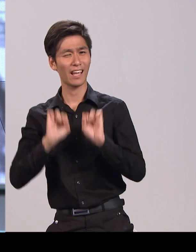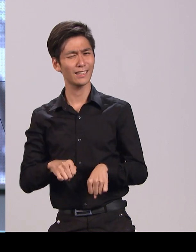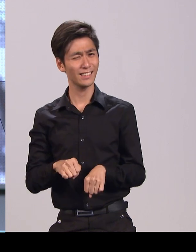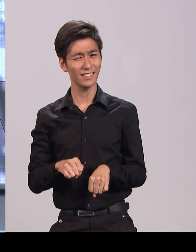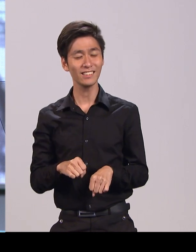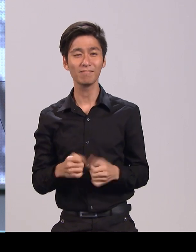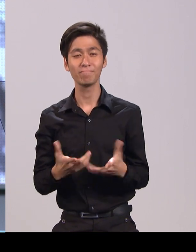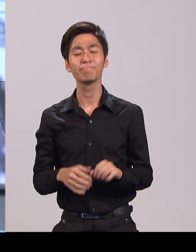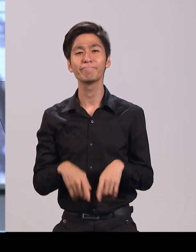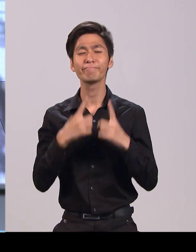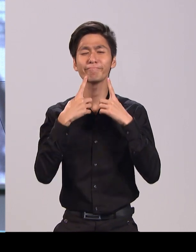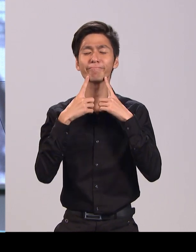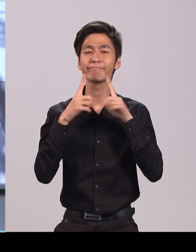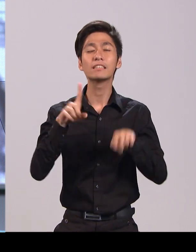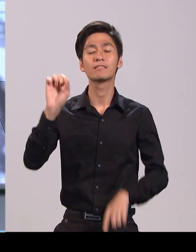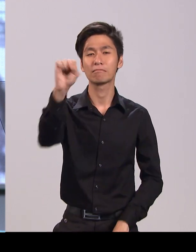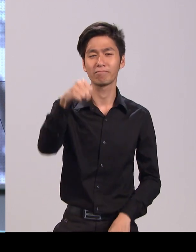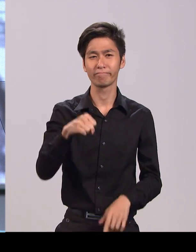The answer is a resounding Yes!